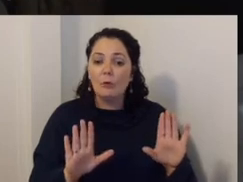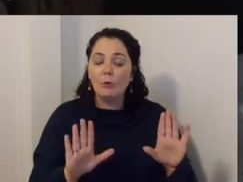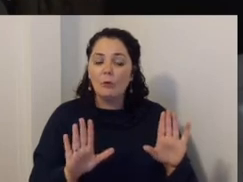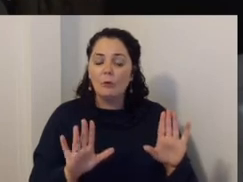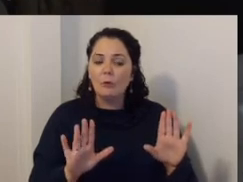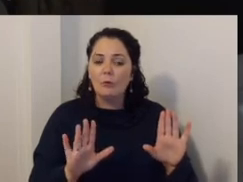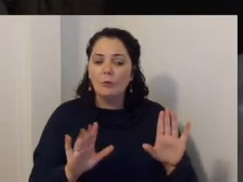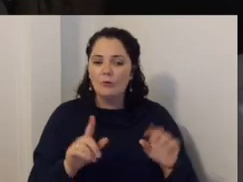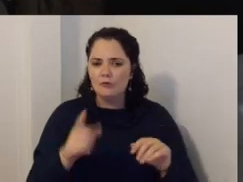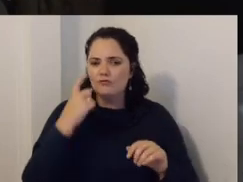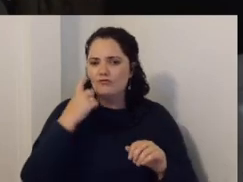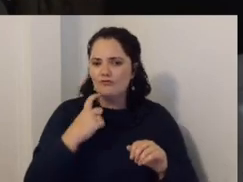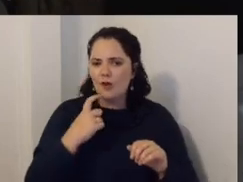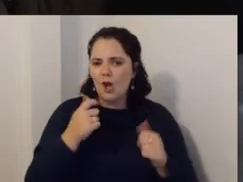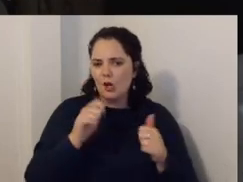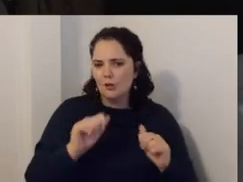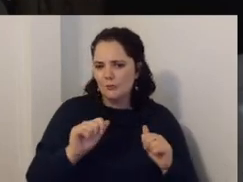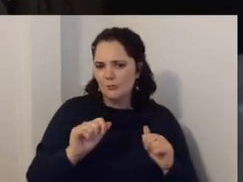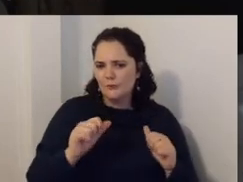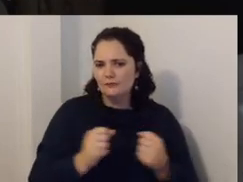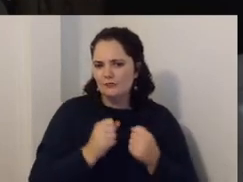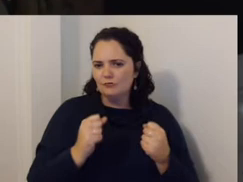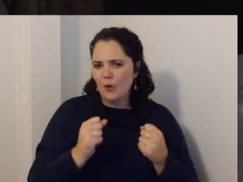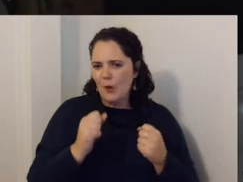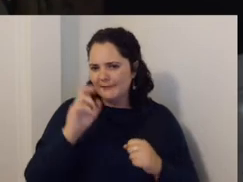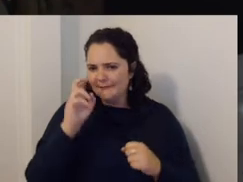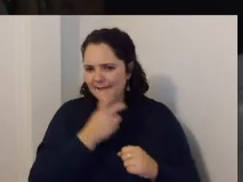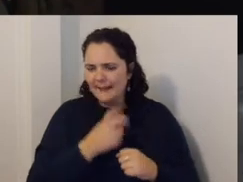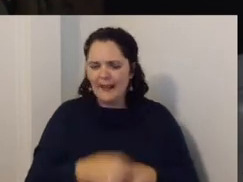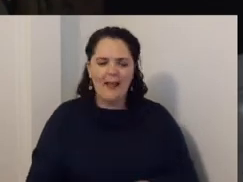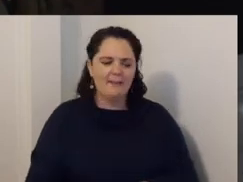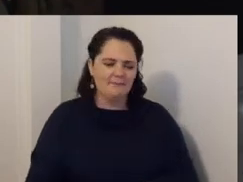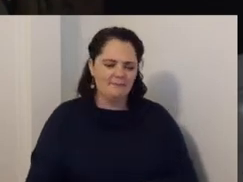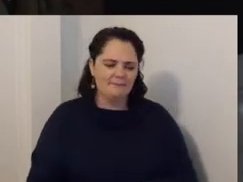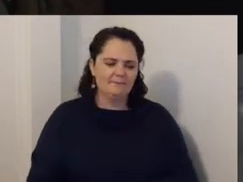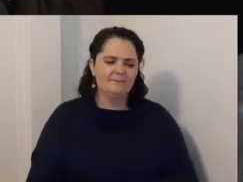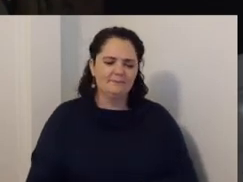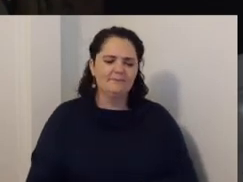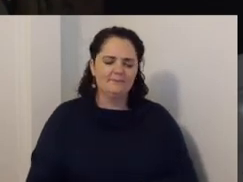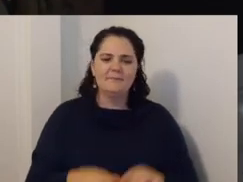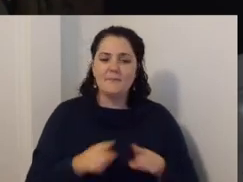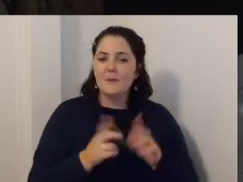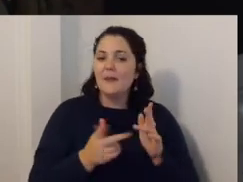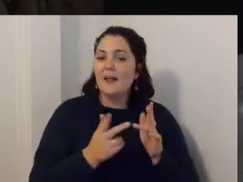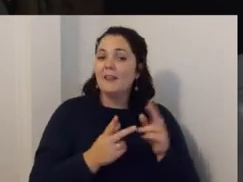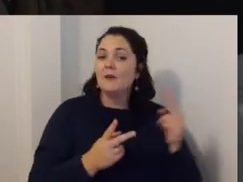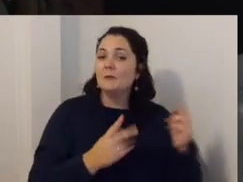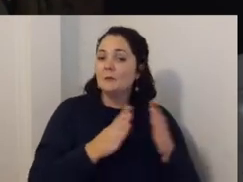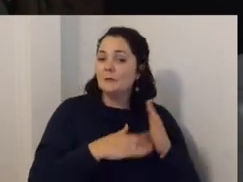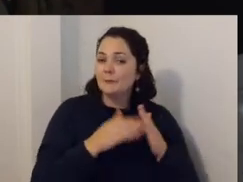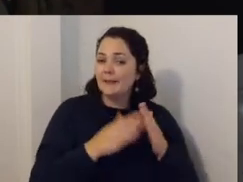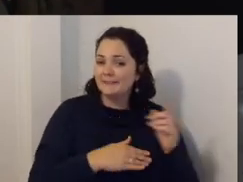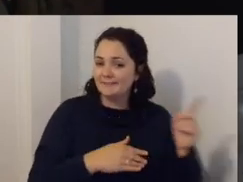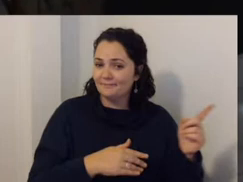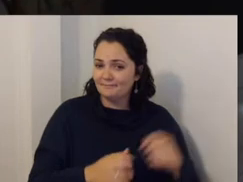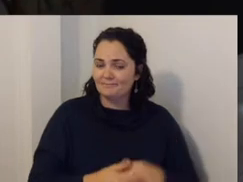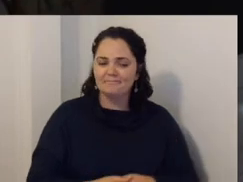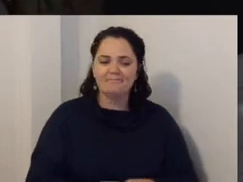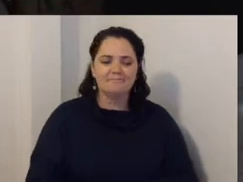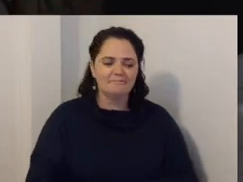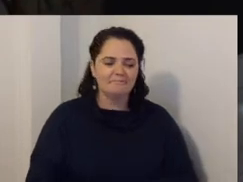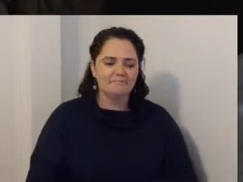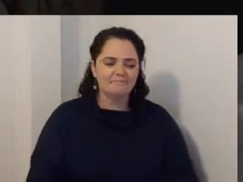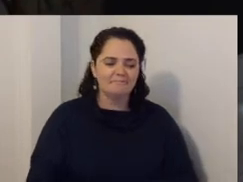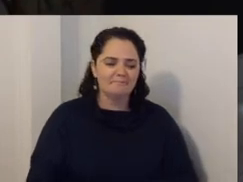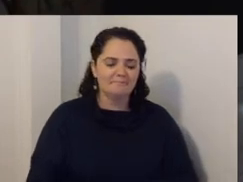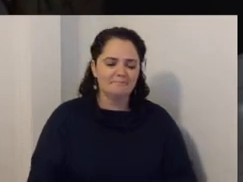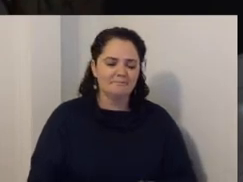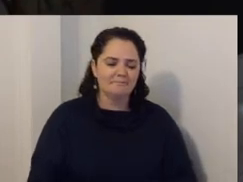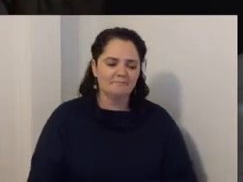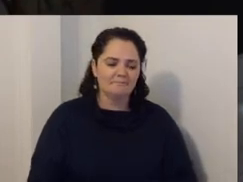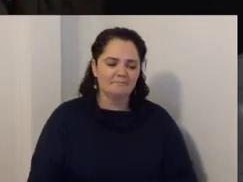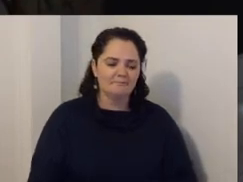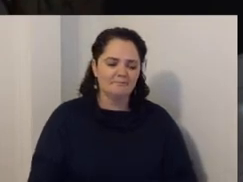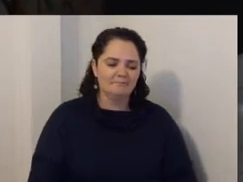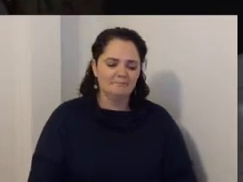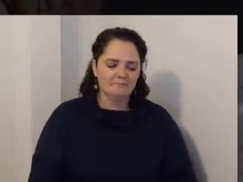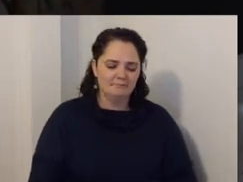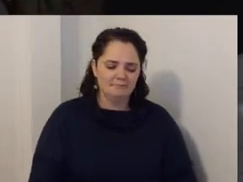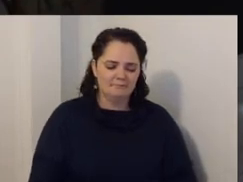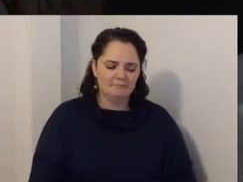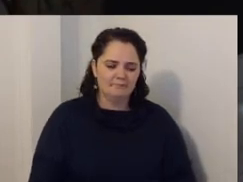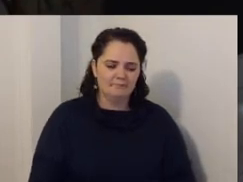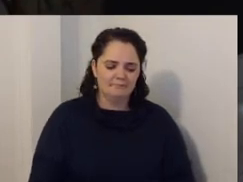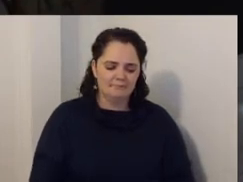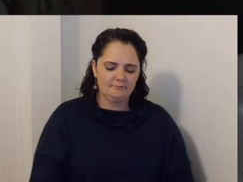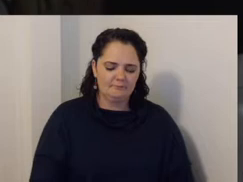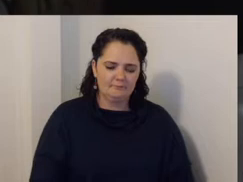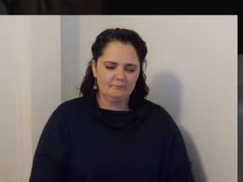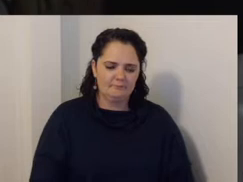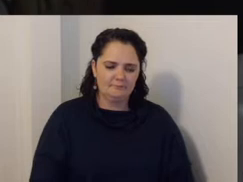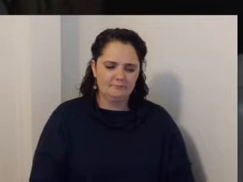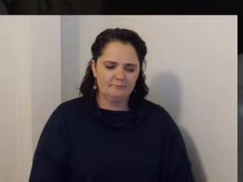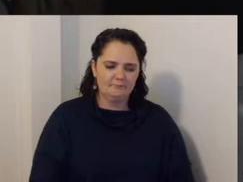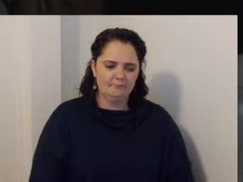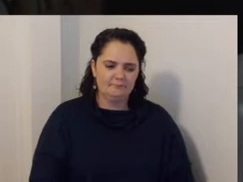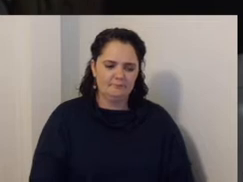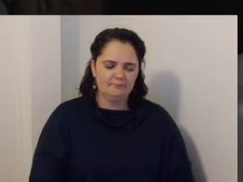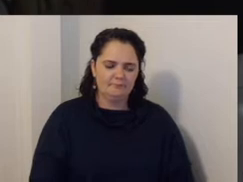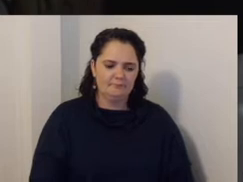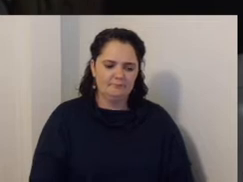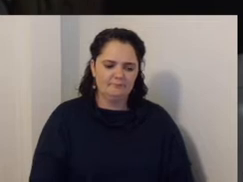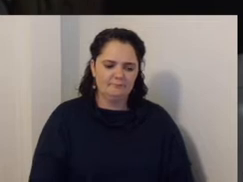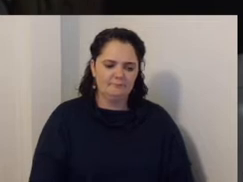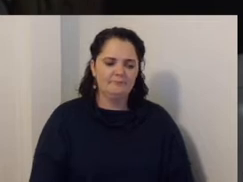highlights against a strong dark that just like we saw in the uh the Velasquez and the Vouet